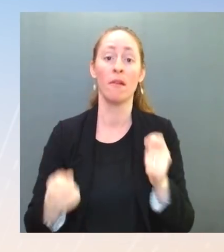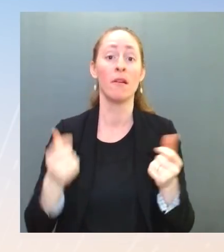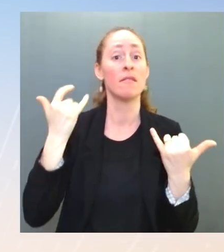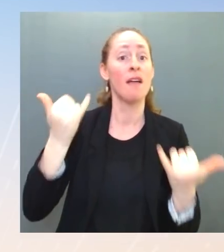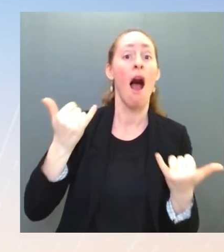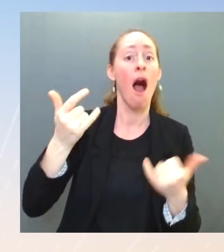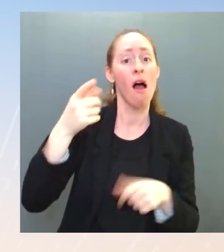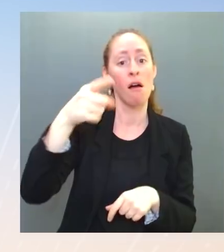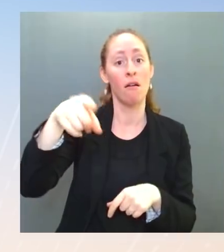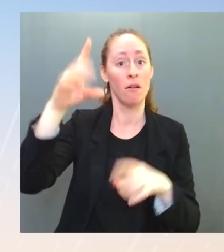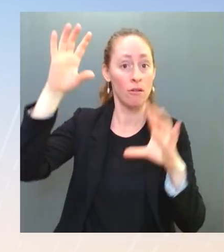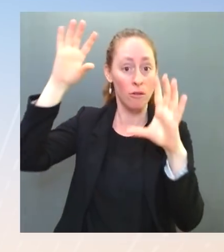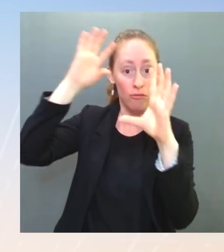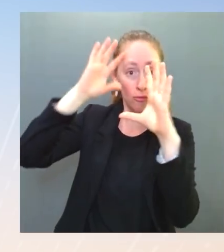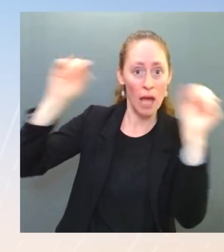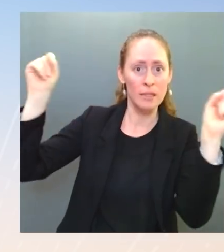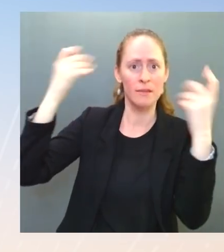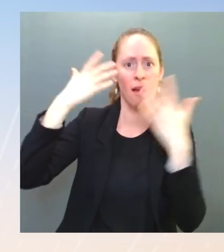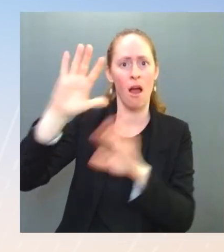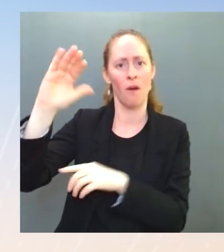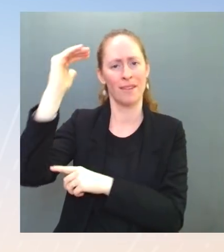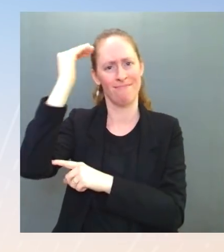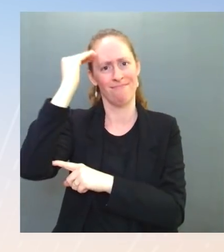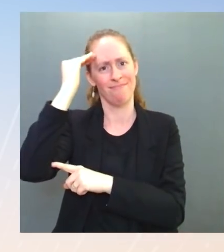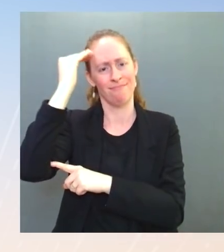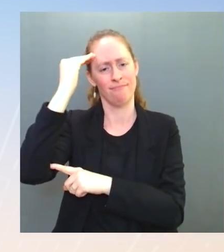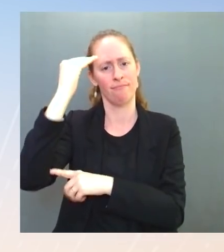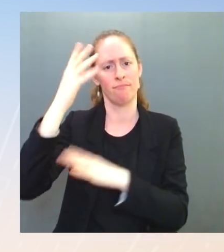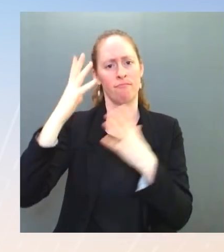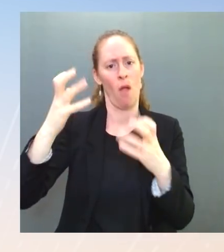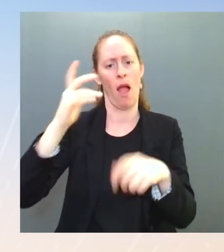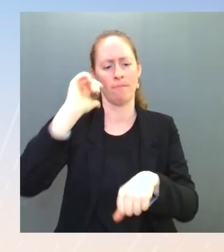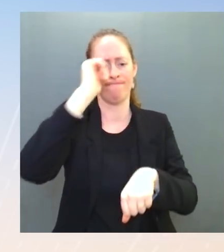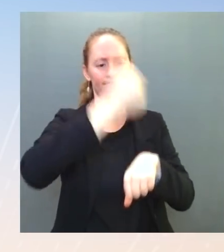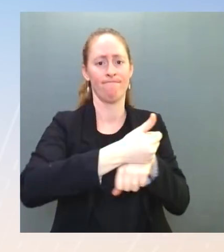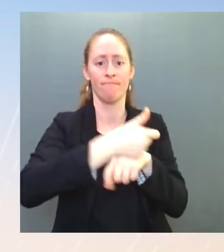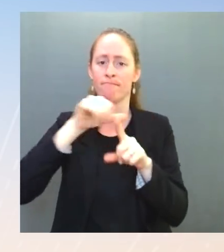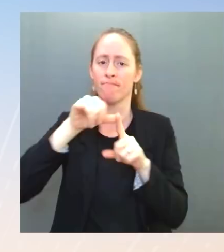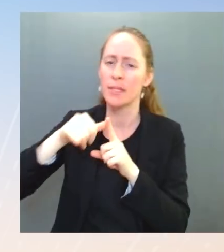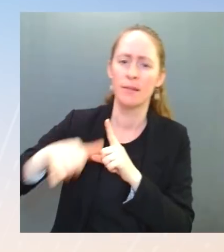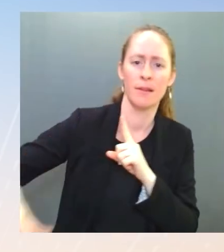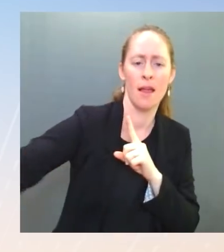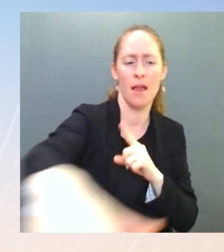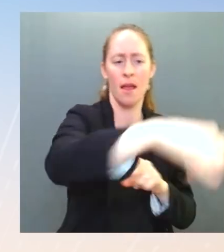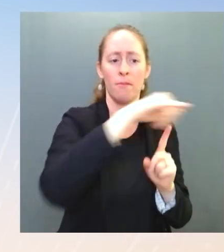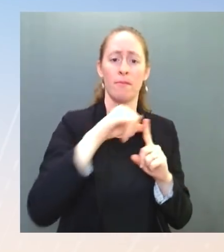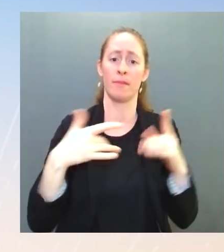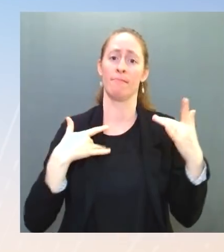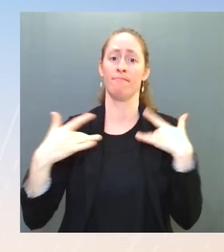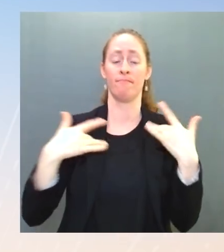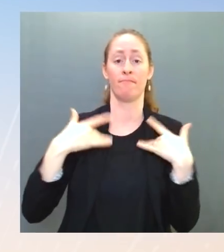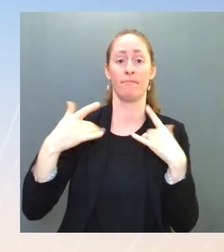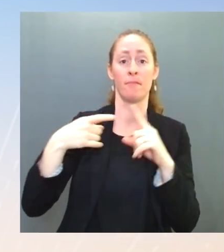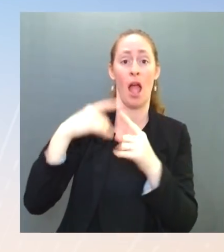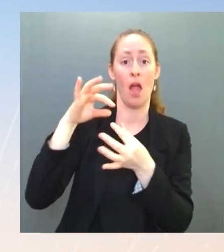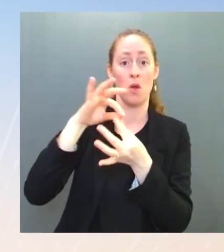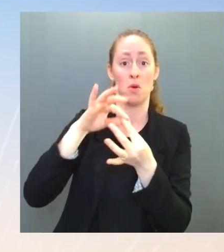is the fact that ghost guns kill people, too. Ghost guns be purchased online. People put together these kits.